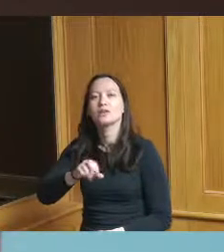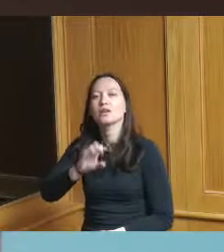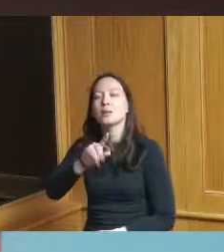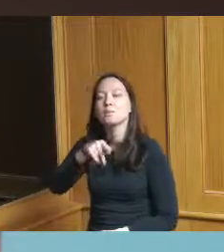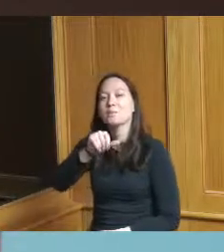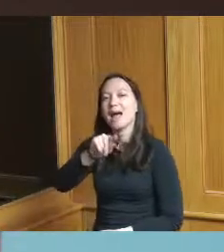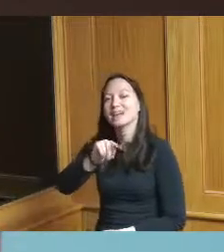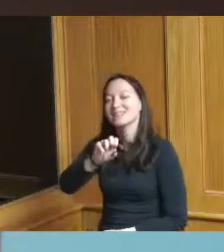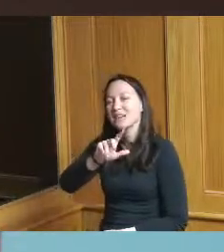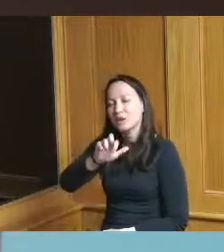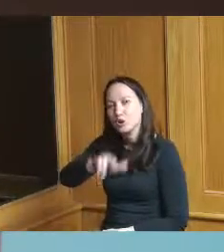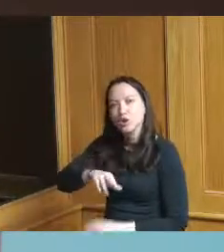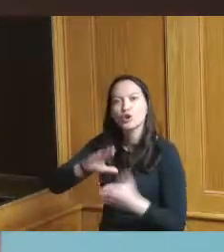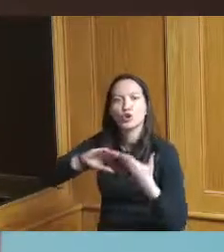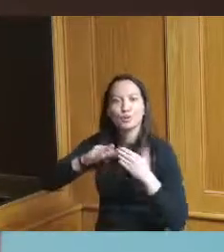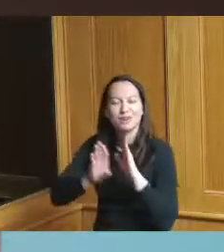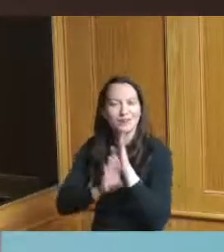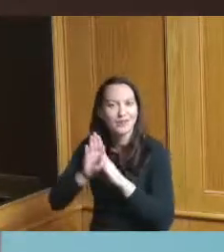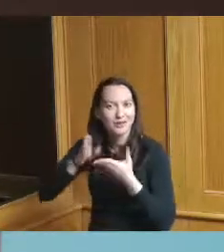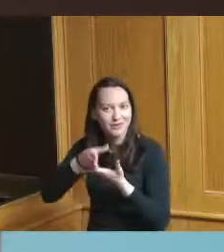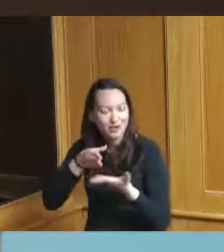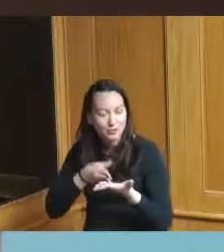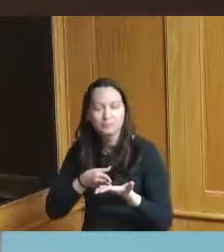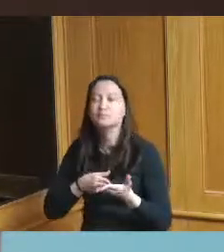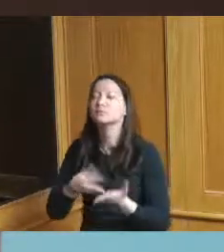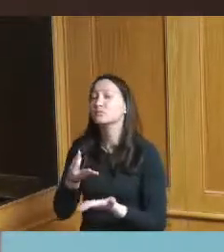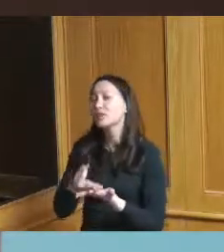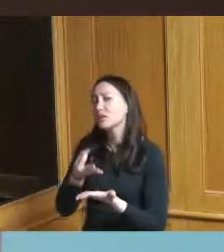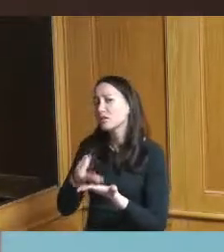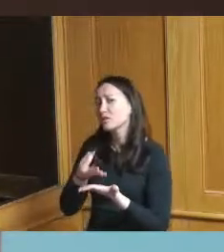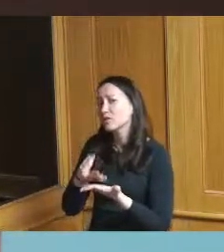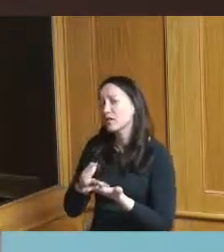in the Community Development division and our financial suite Anne Juergens